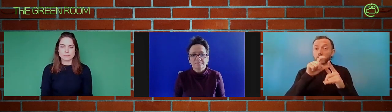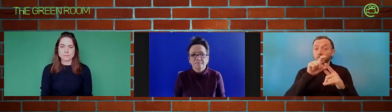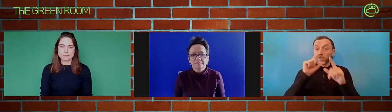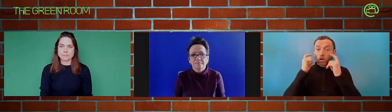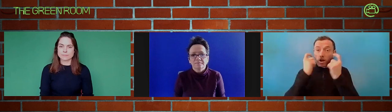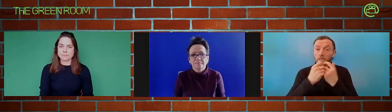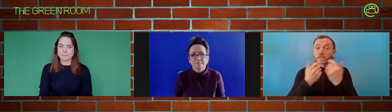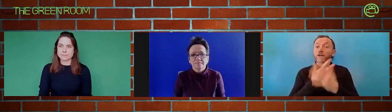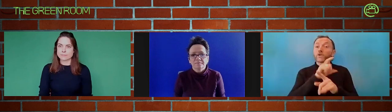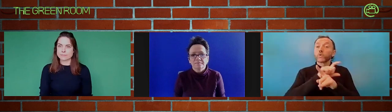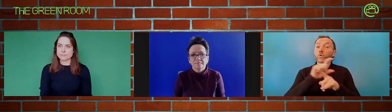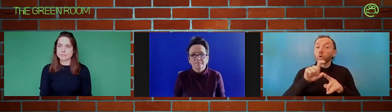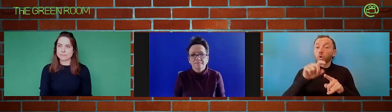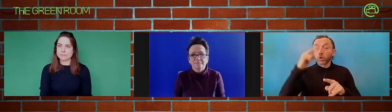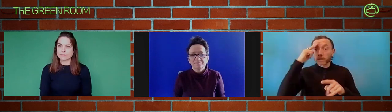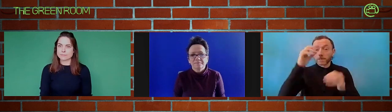interested in having a look at that.